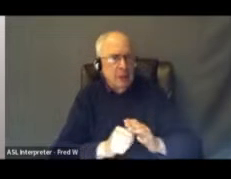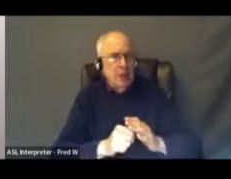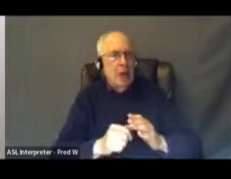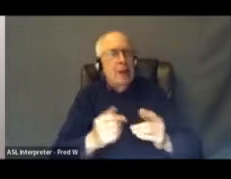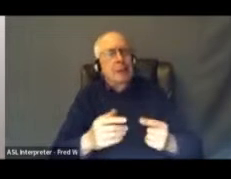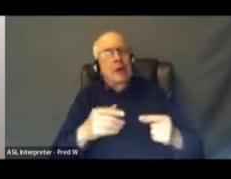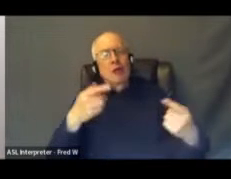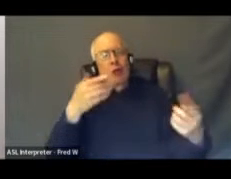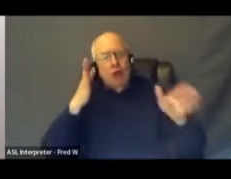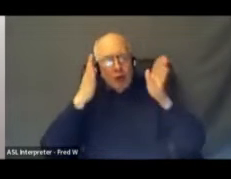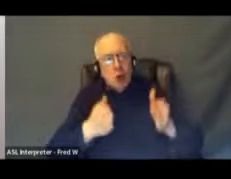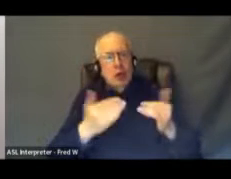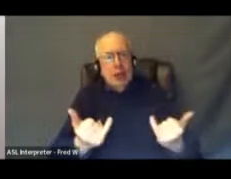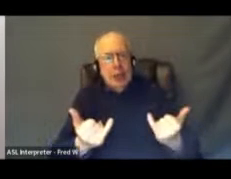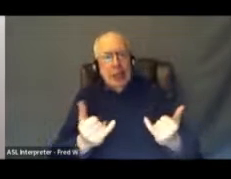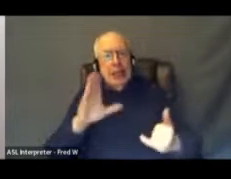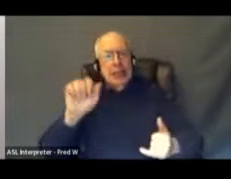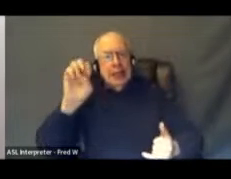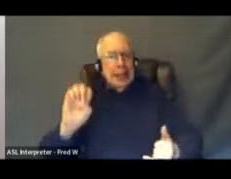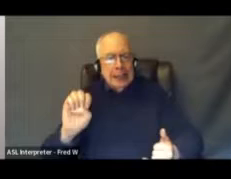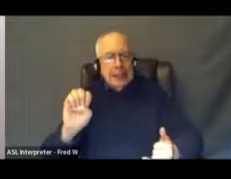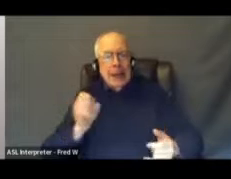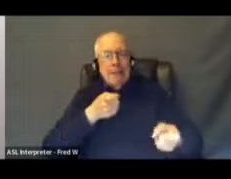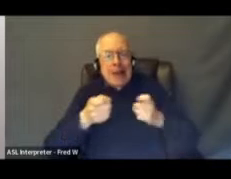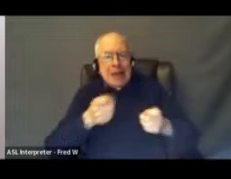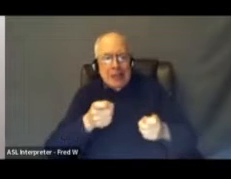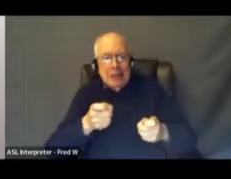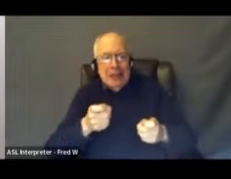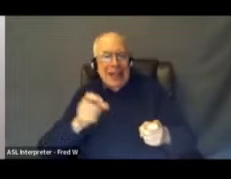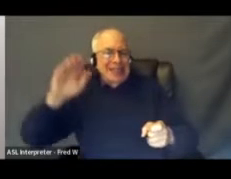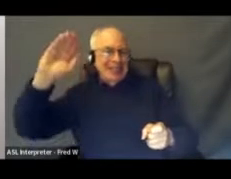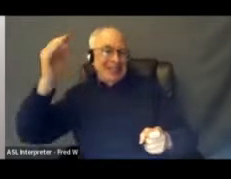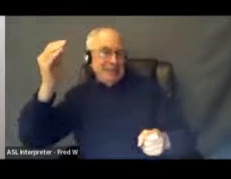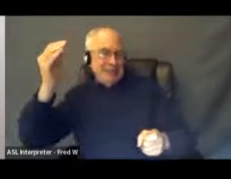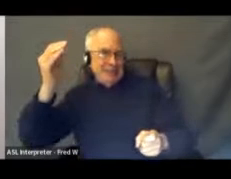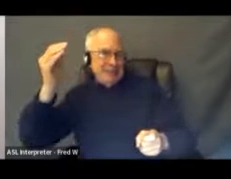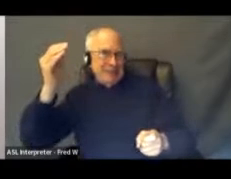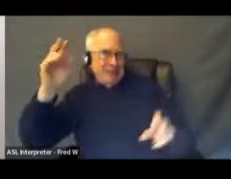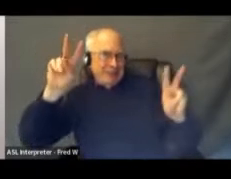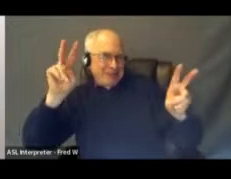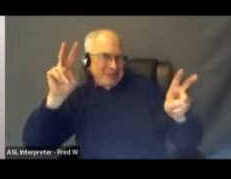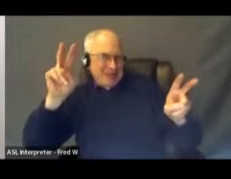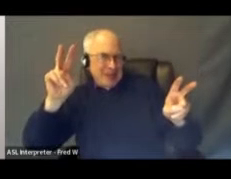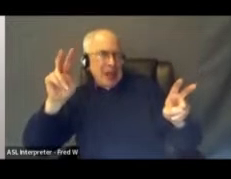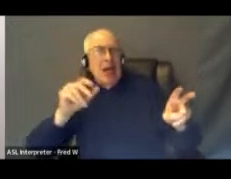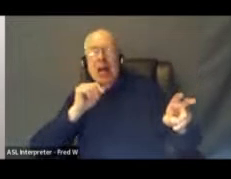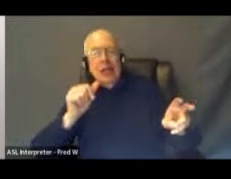management. Like I put air quotes on that intentionally because we don't bill for case management and every situation